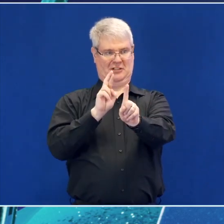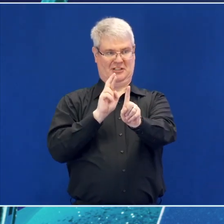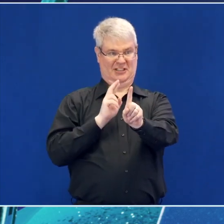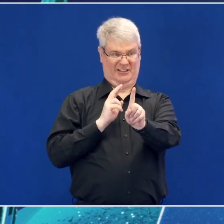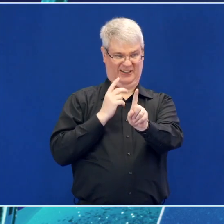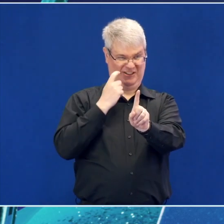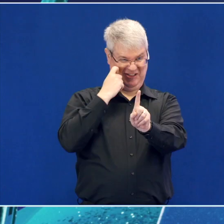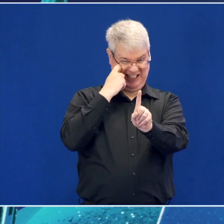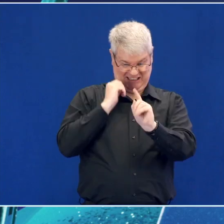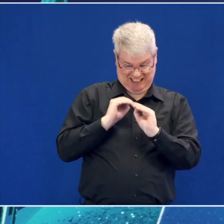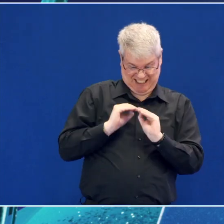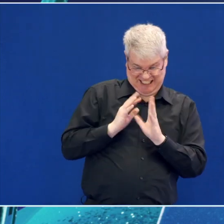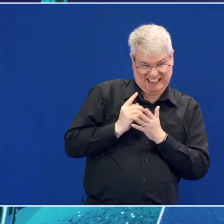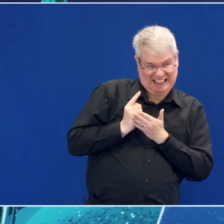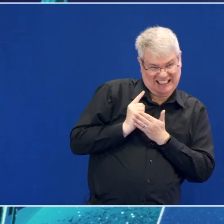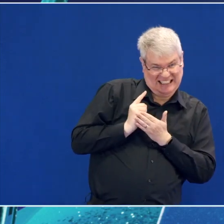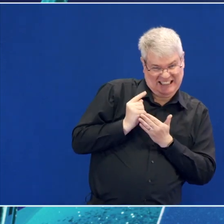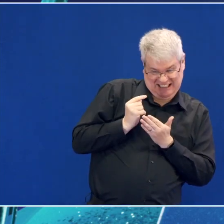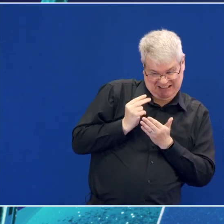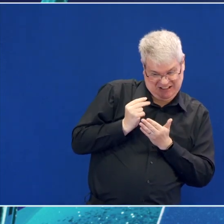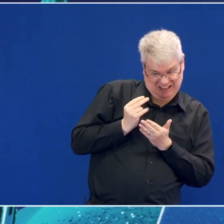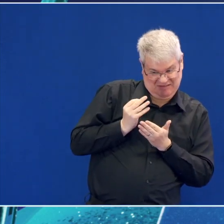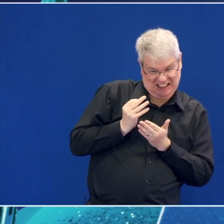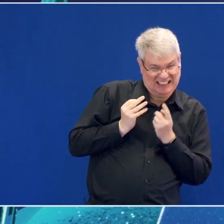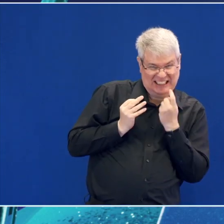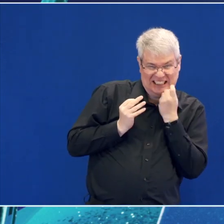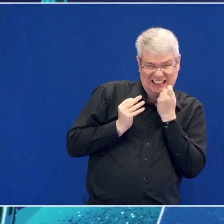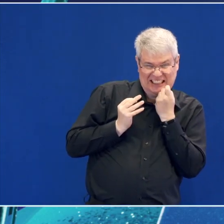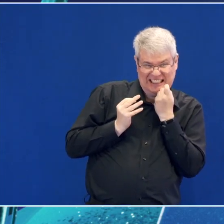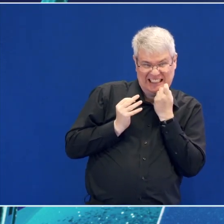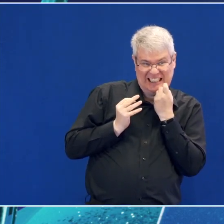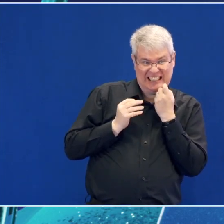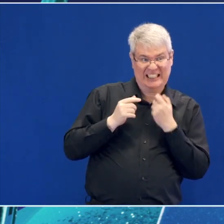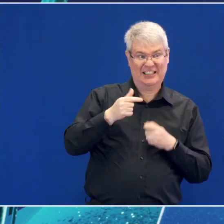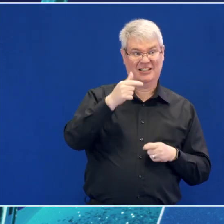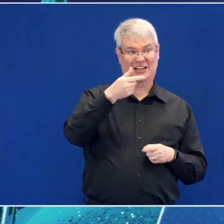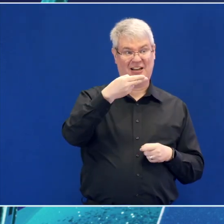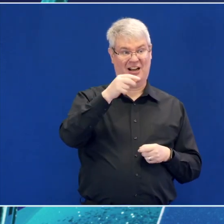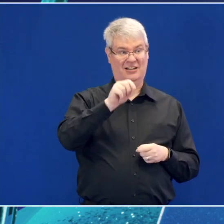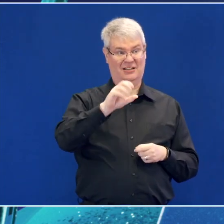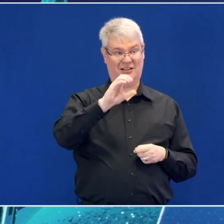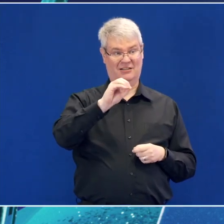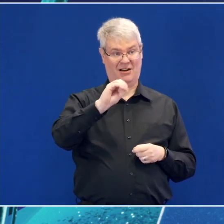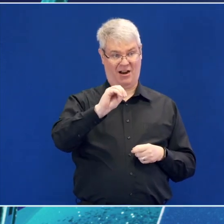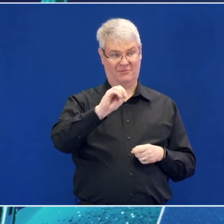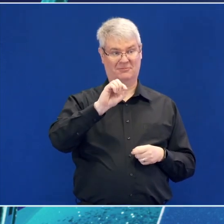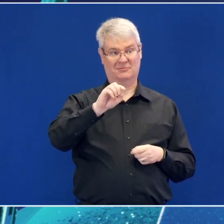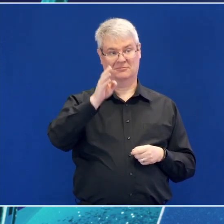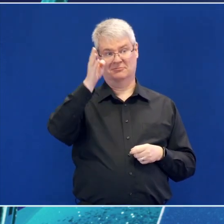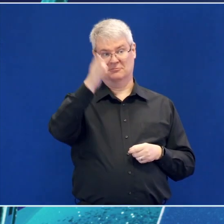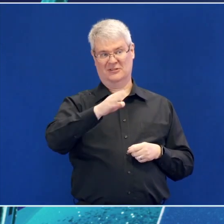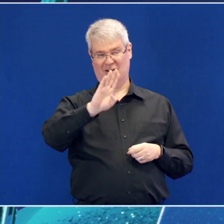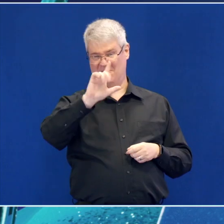or maybe it was Friday, on github.com/blog. If you look for it, just look for the "Accessibility" tag . It's in the